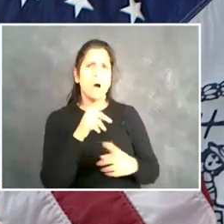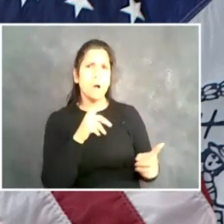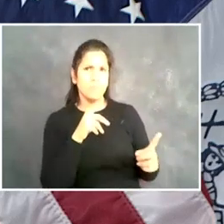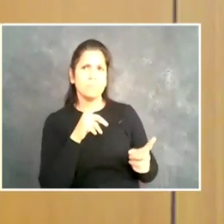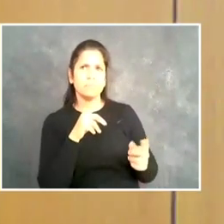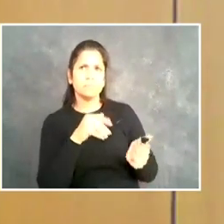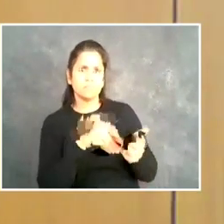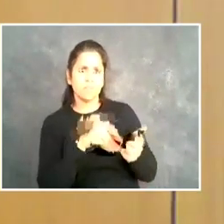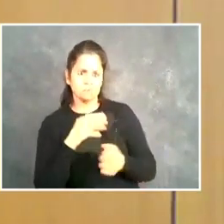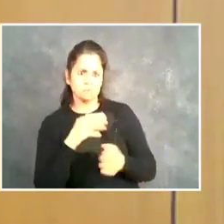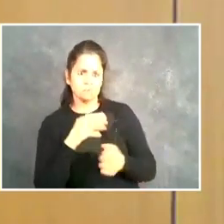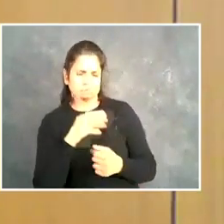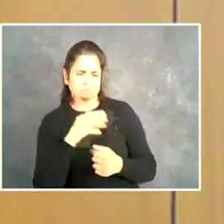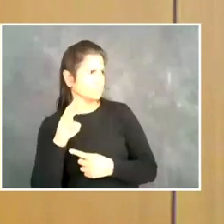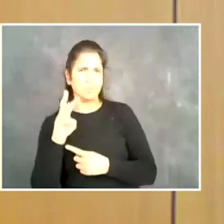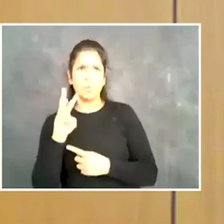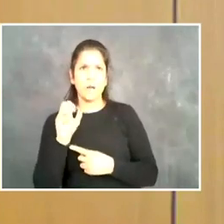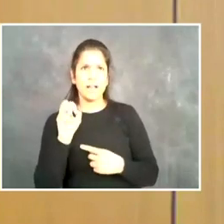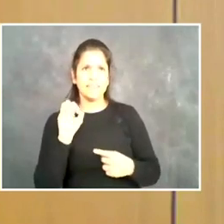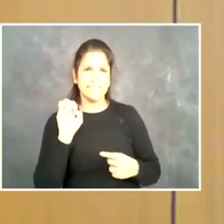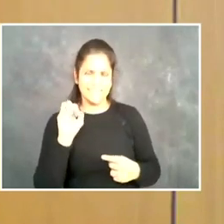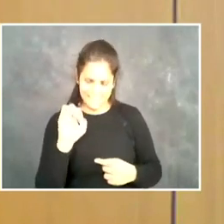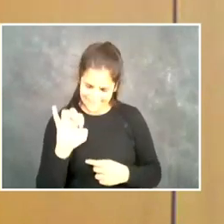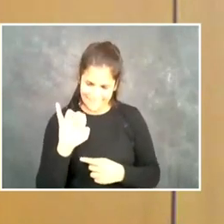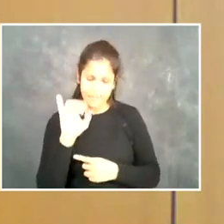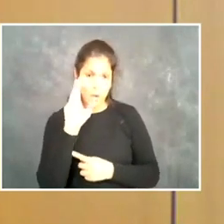WANT TO SEE IF EITHER WOULD